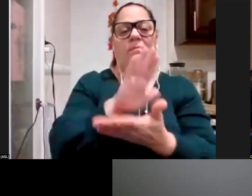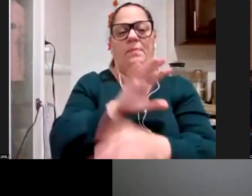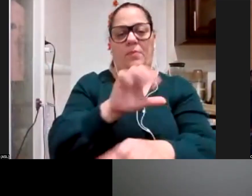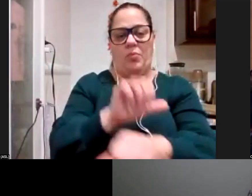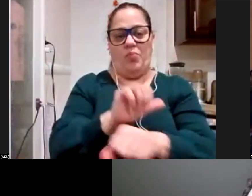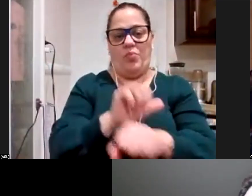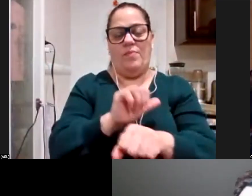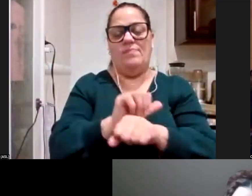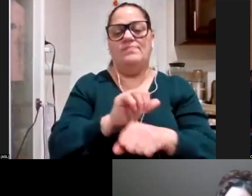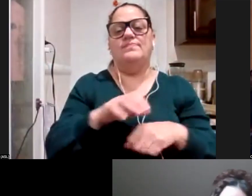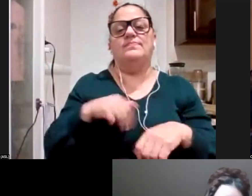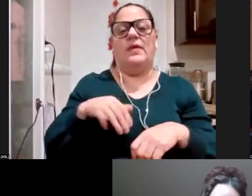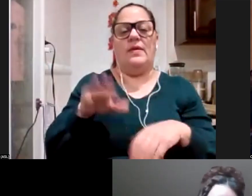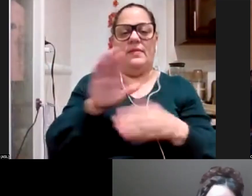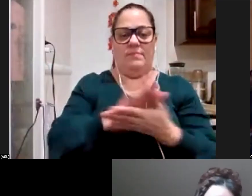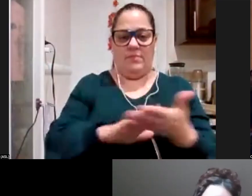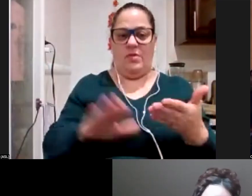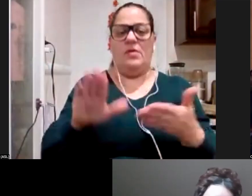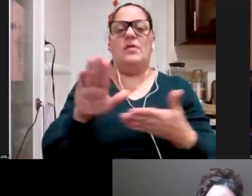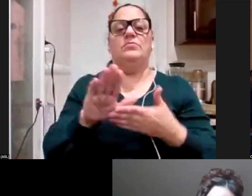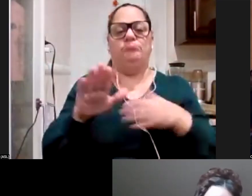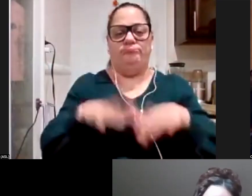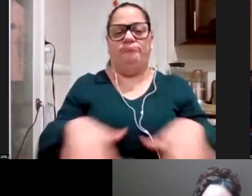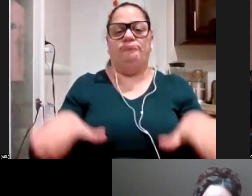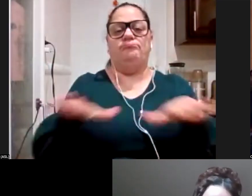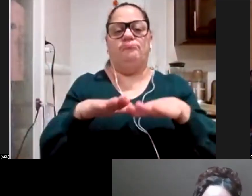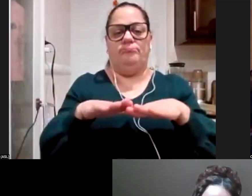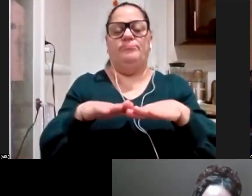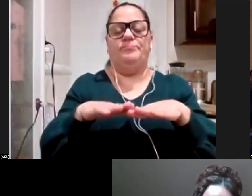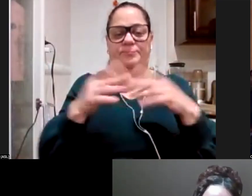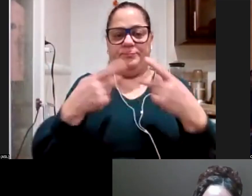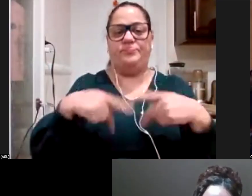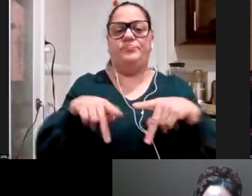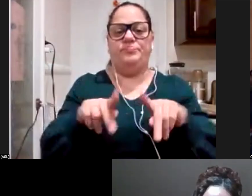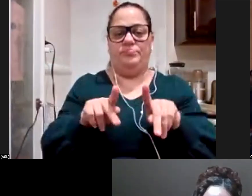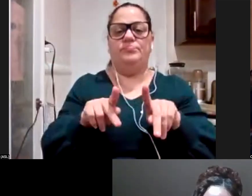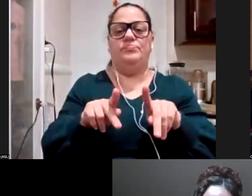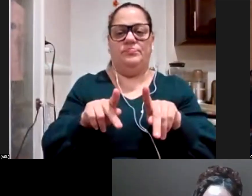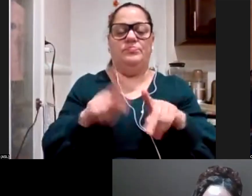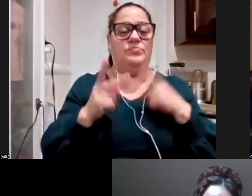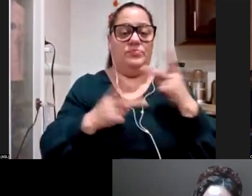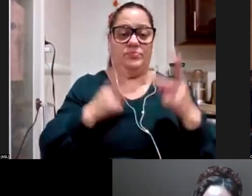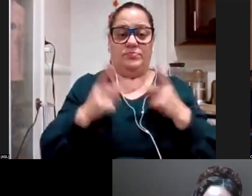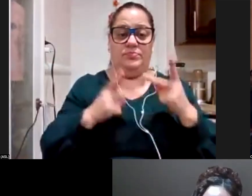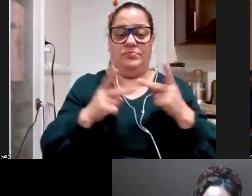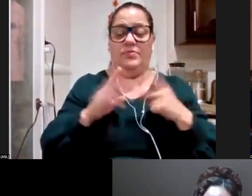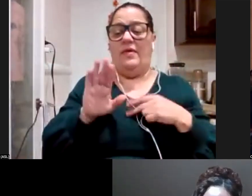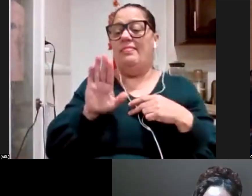archives at Willowbrook's campus. And it gives you the opportunity to visit their remarkable